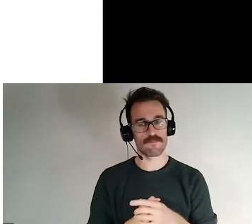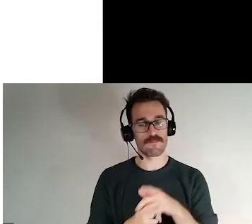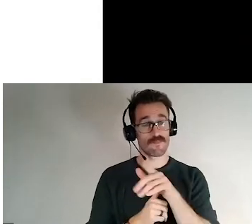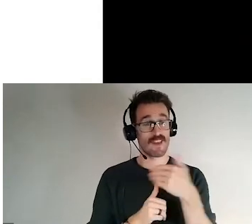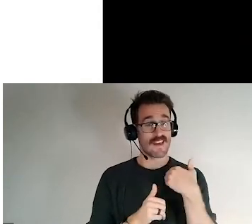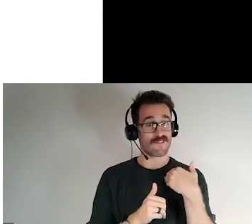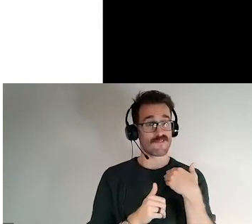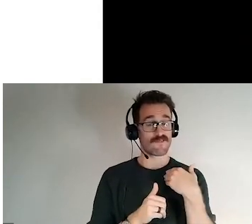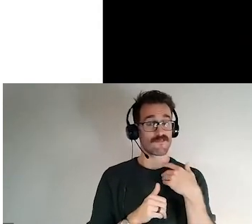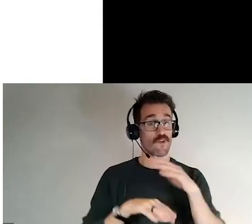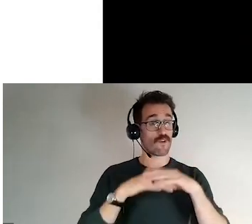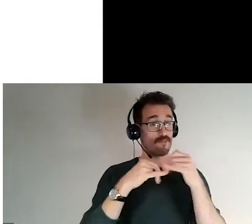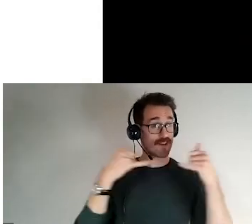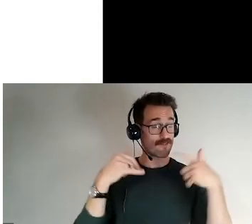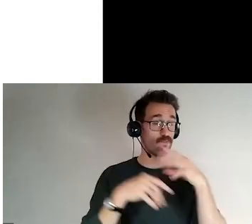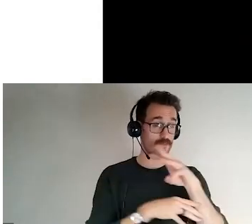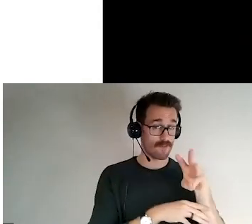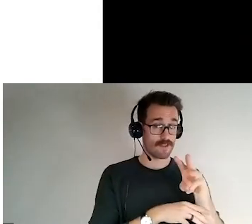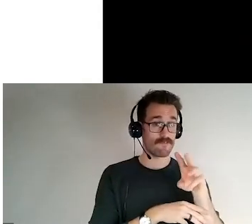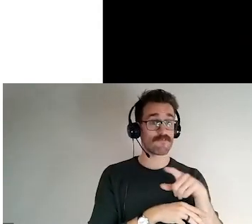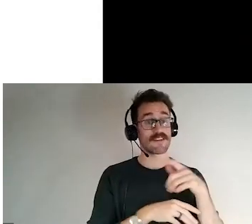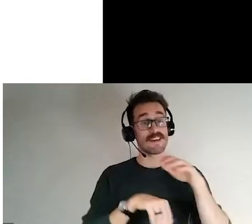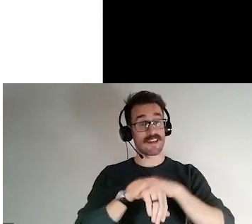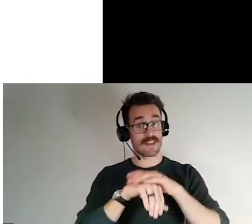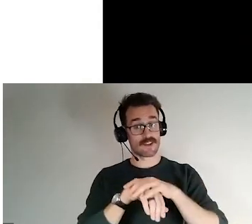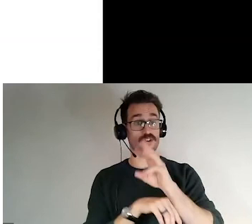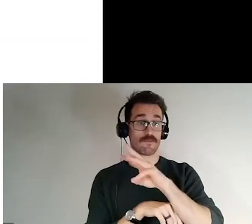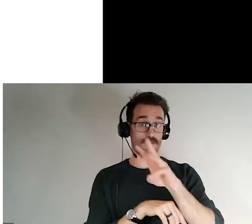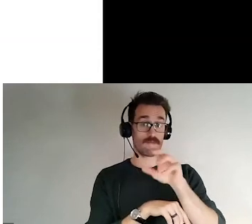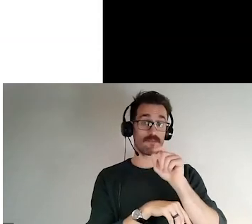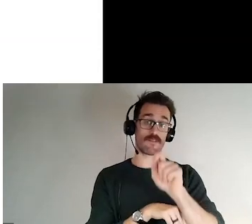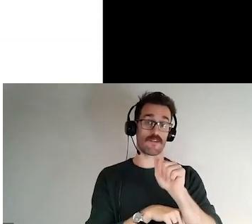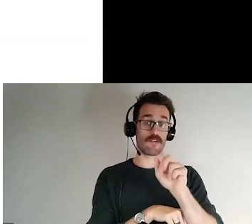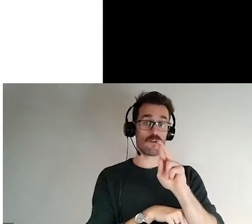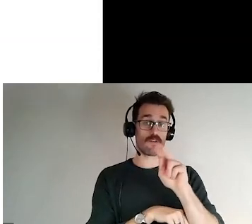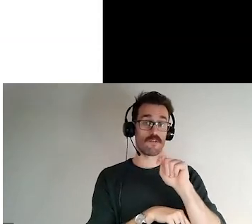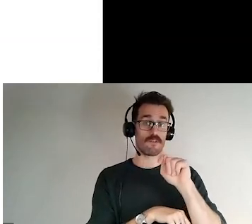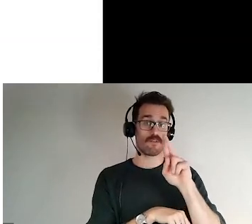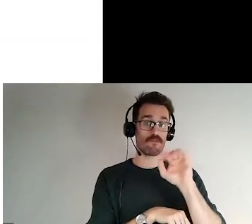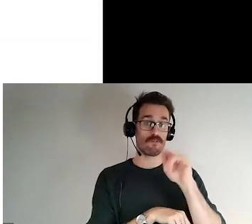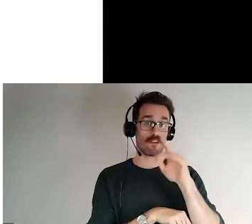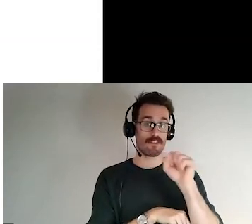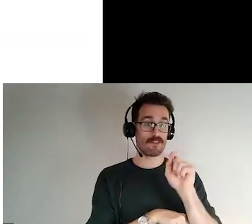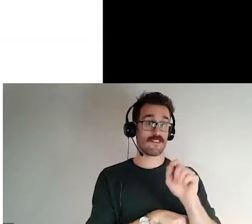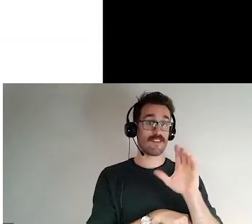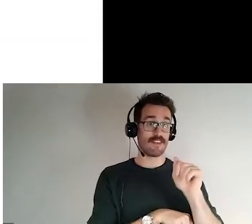www.arthritis.ca/work or in French, please excuse my pronunciation,